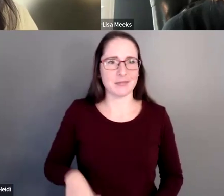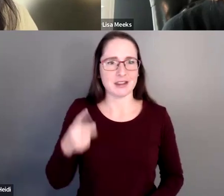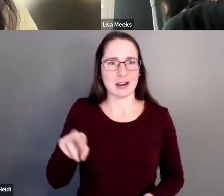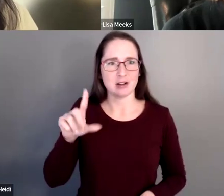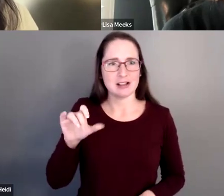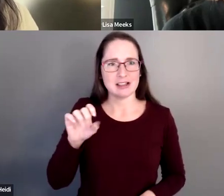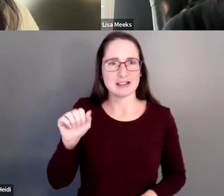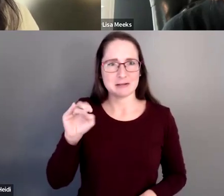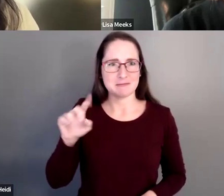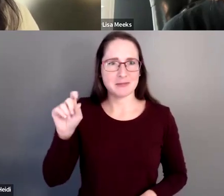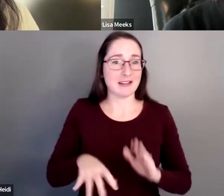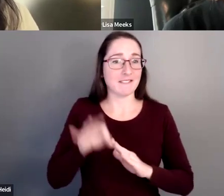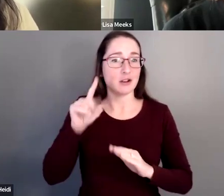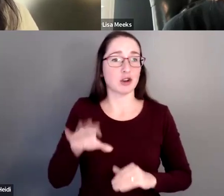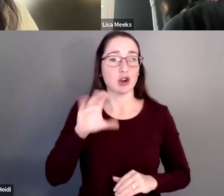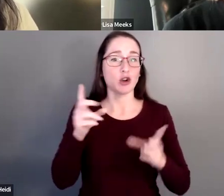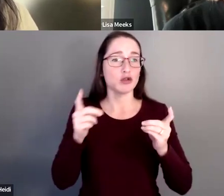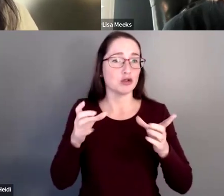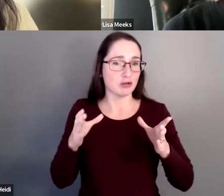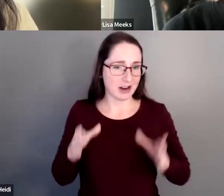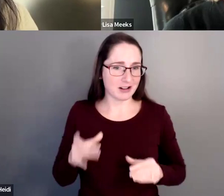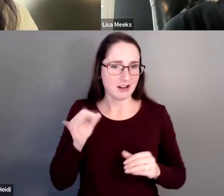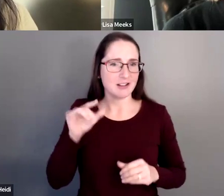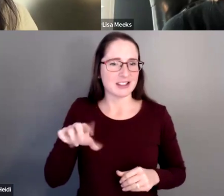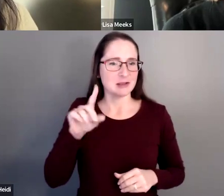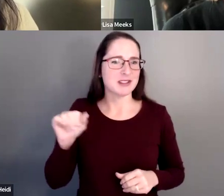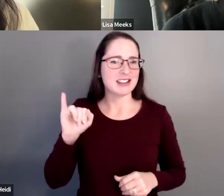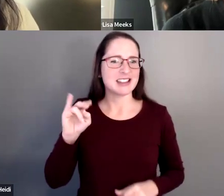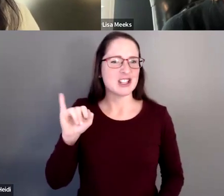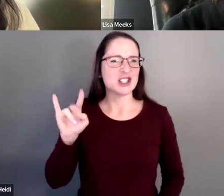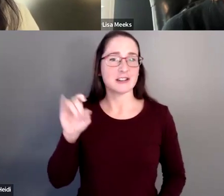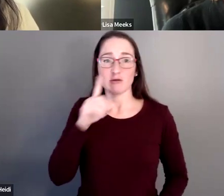medicine, or DREAM Research rounds, I'm Dr. Lisa Meeks the